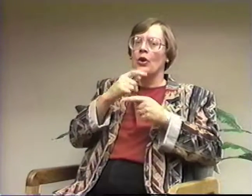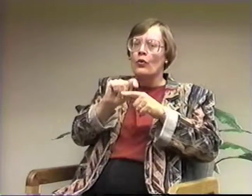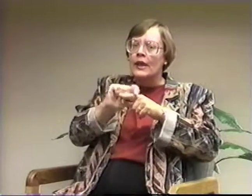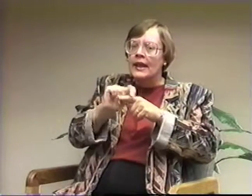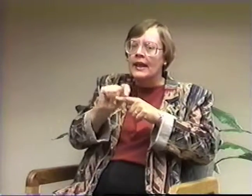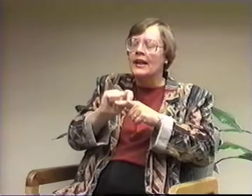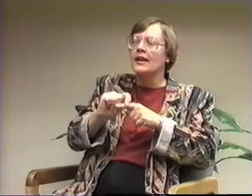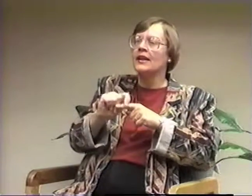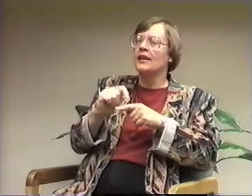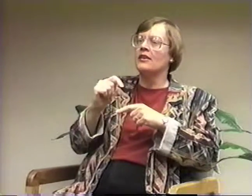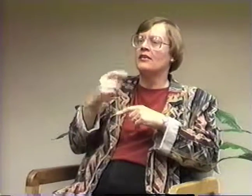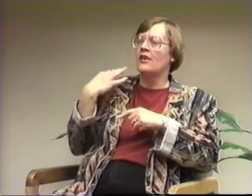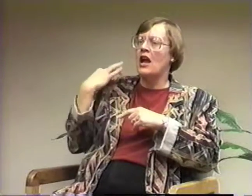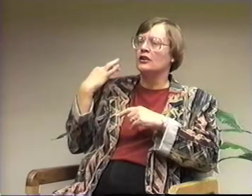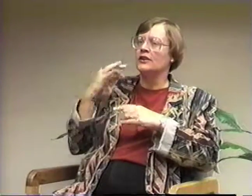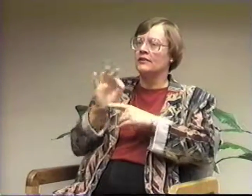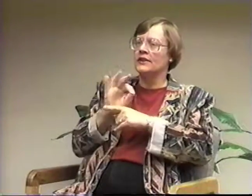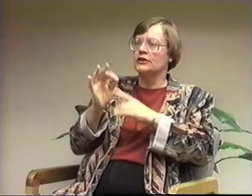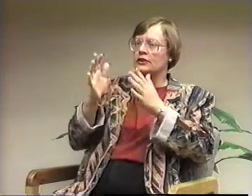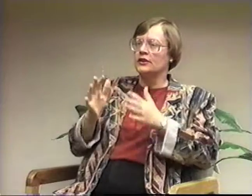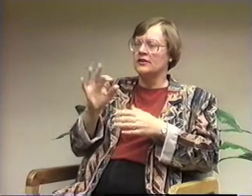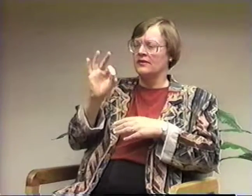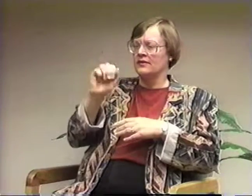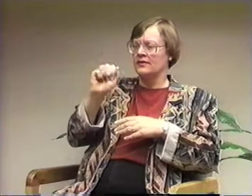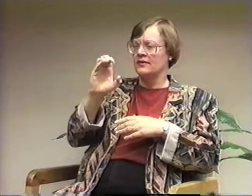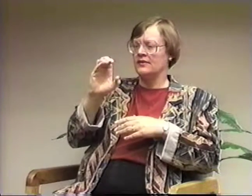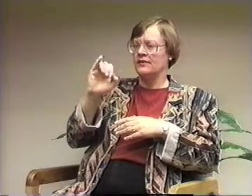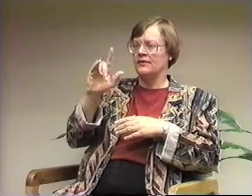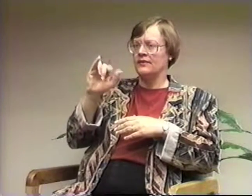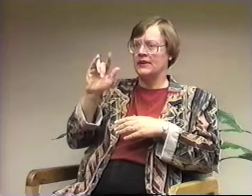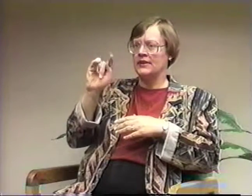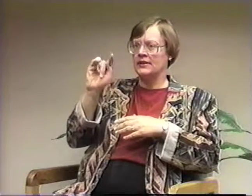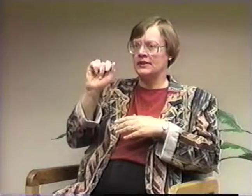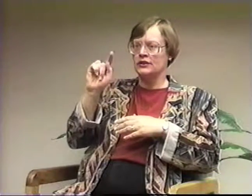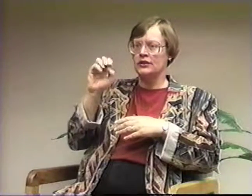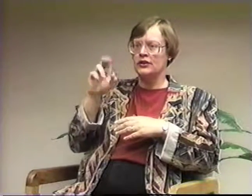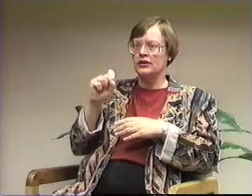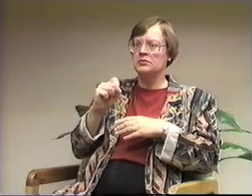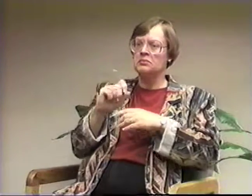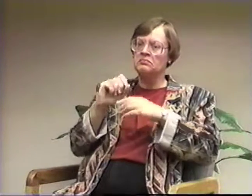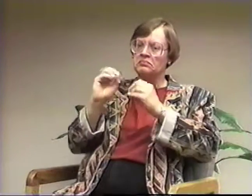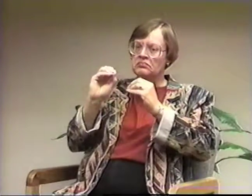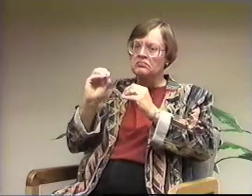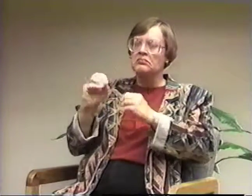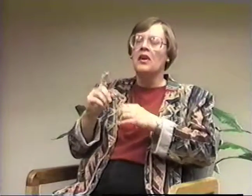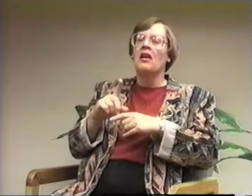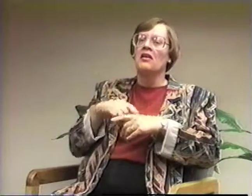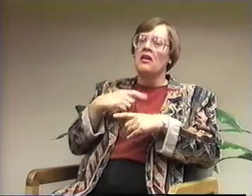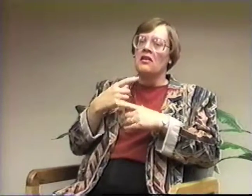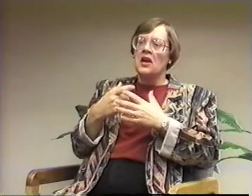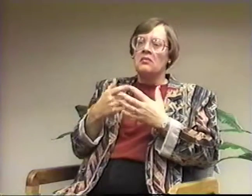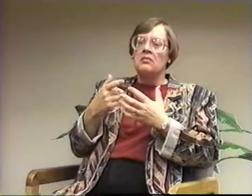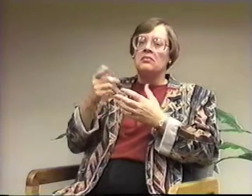I recruit and train volunteers who function as facilitators.